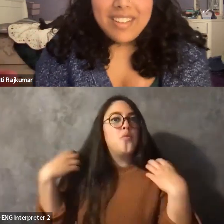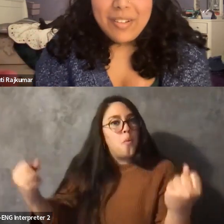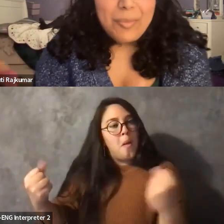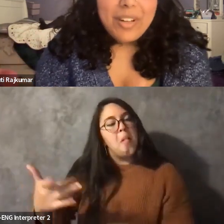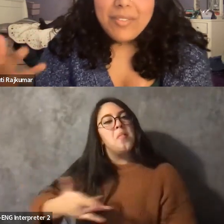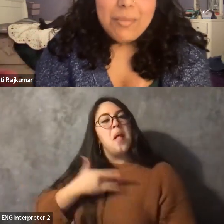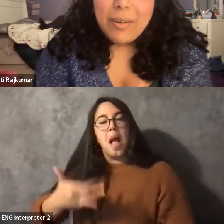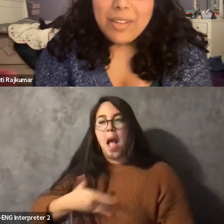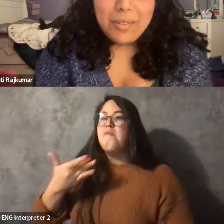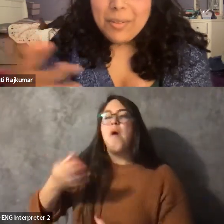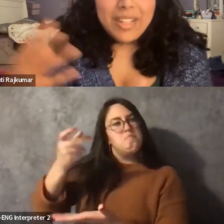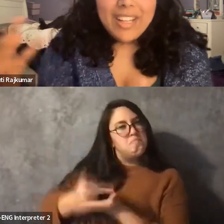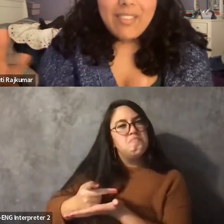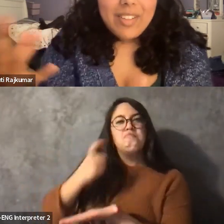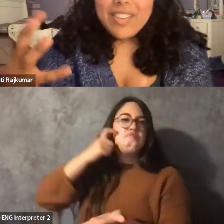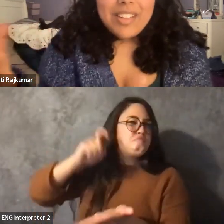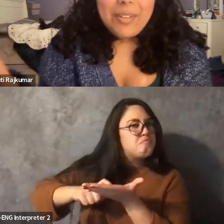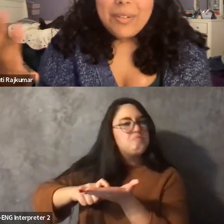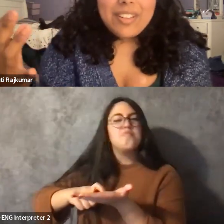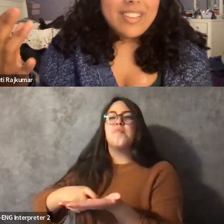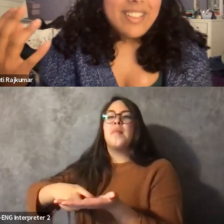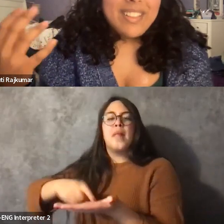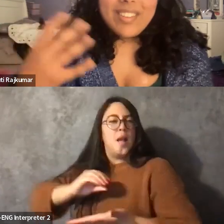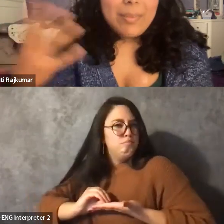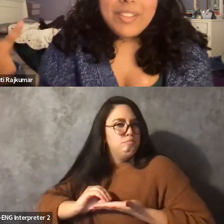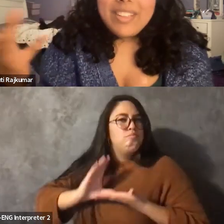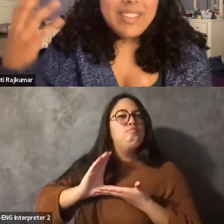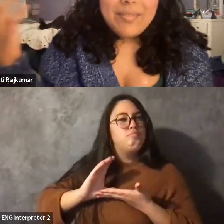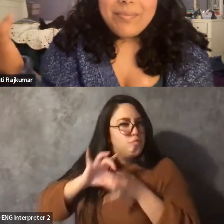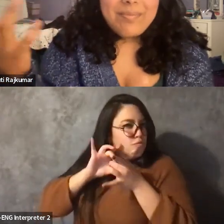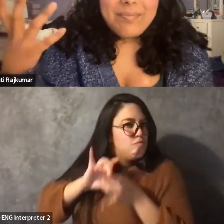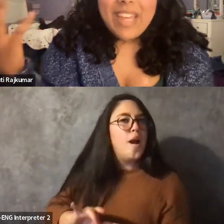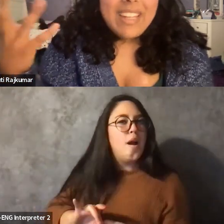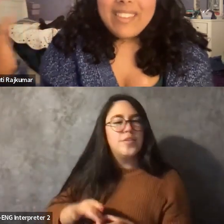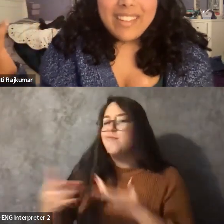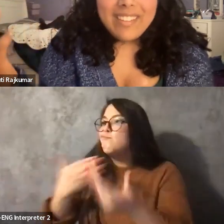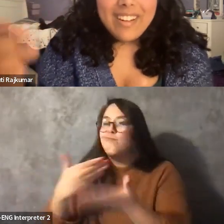in whatever I'm going through in advocacy or disability anything.